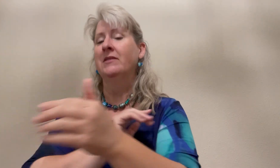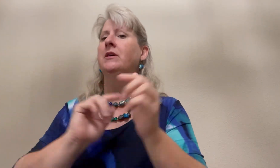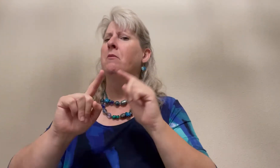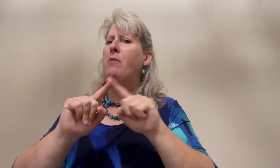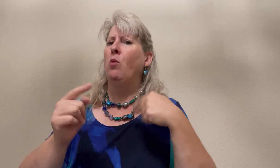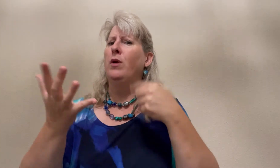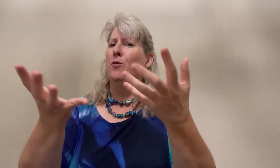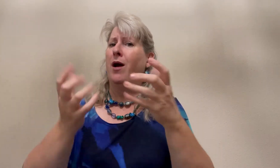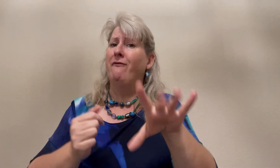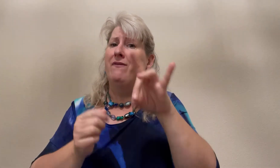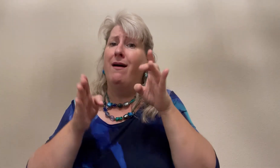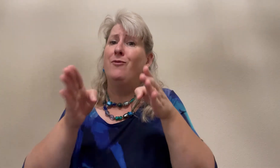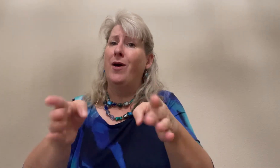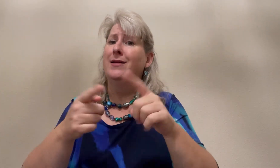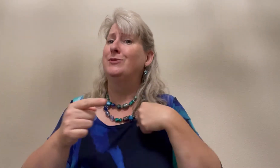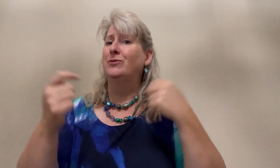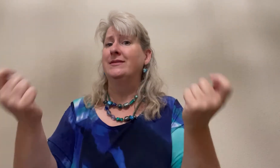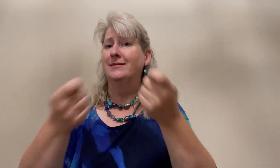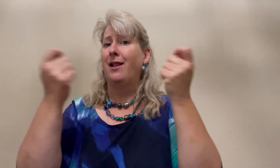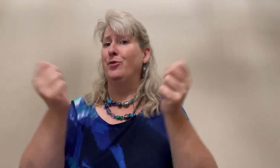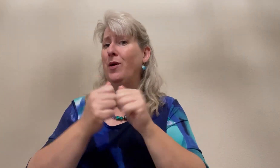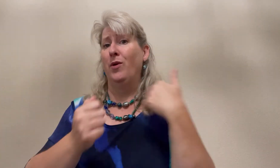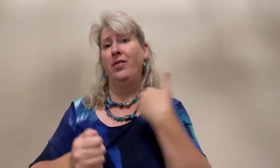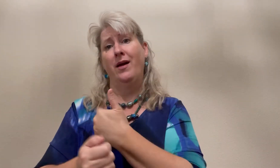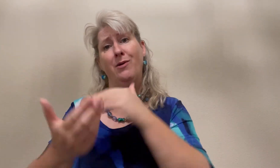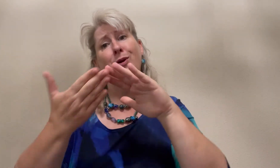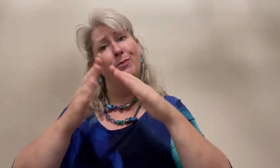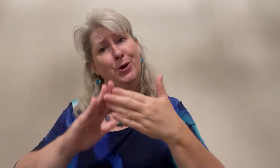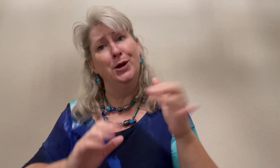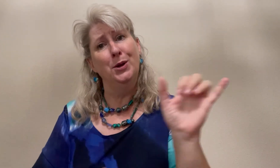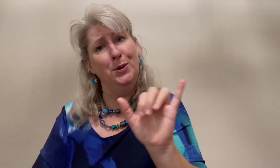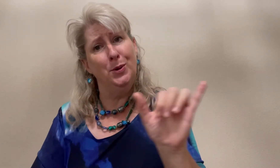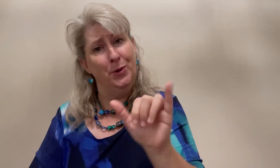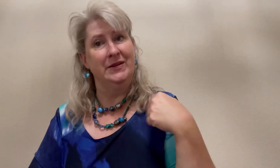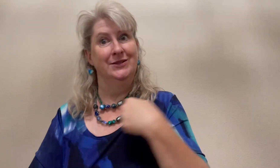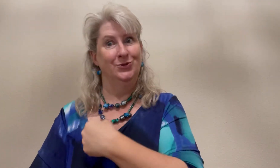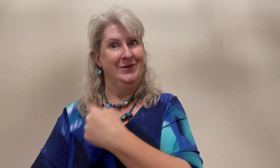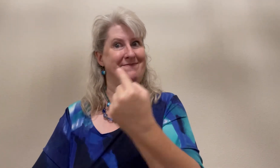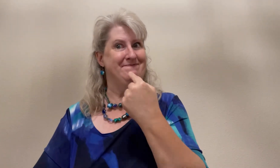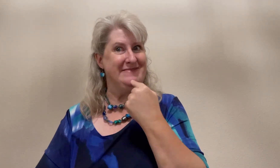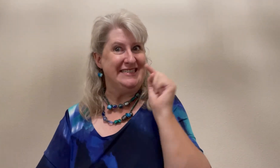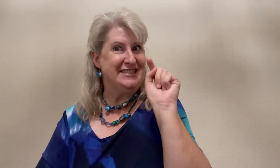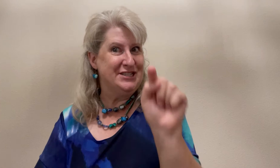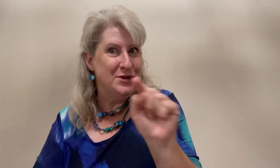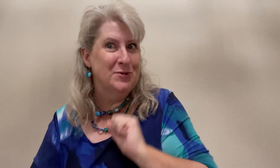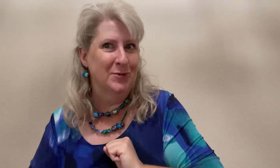We want to find ways to celebrate being with our community because we miss you!